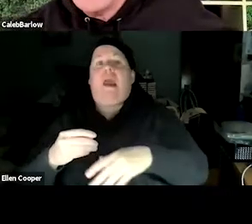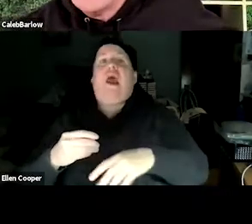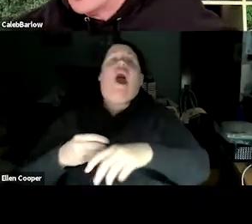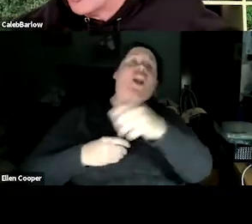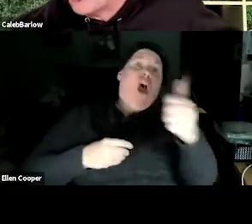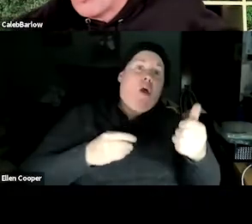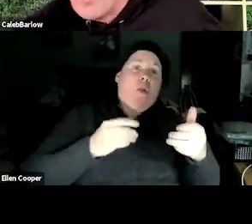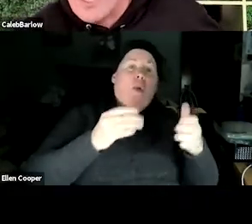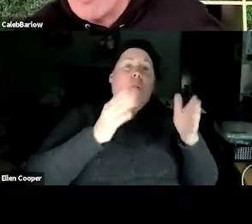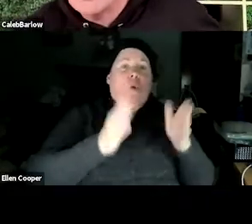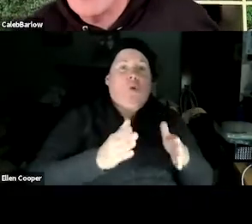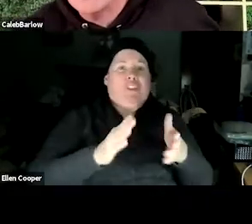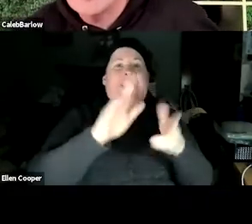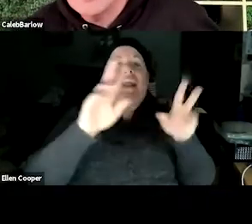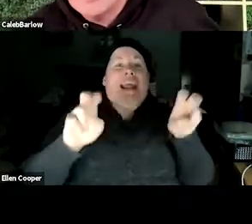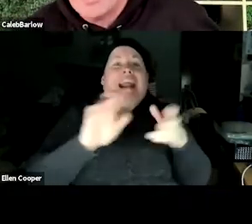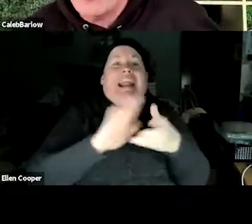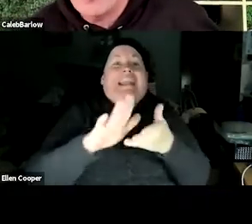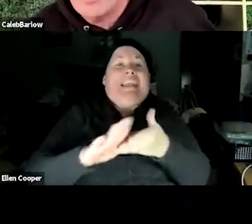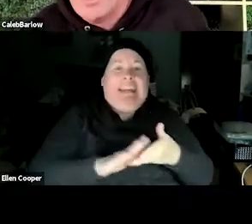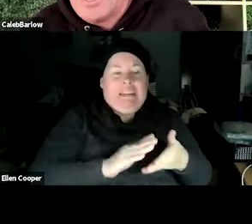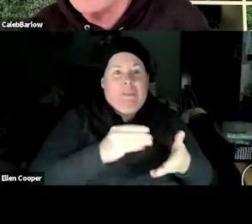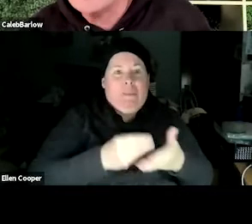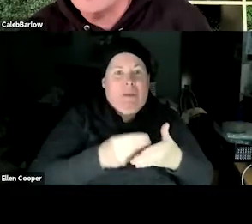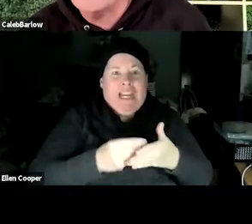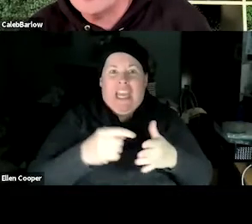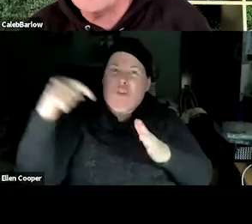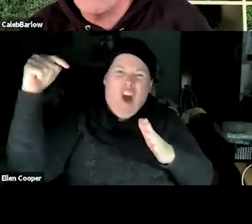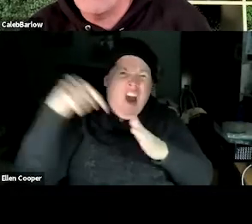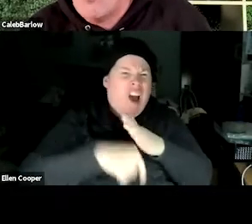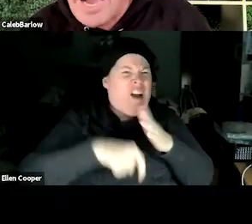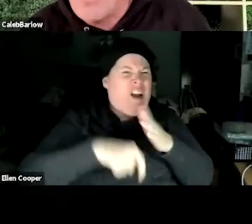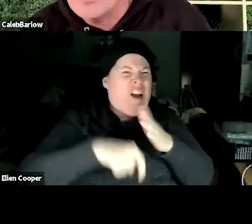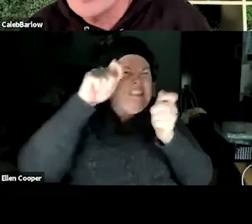in this incredible level of detail and you just kind of look at it like, Wow, this is